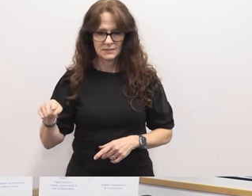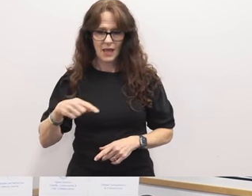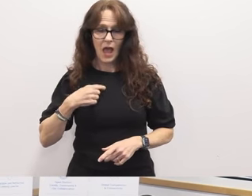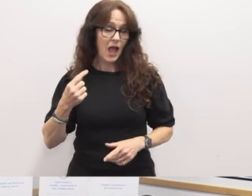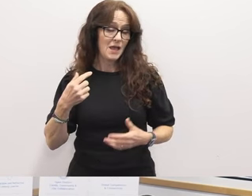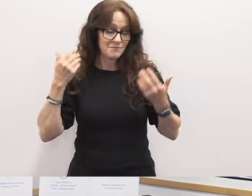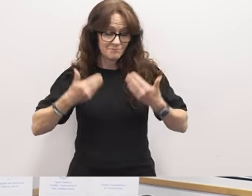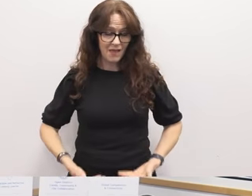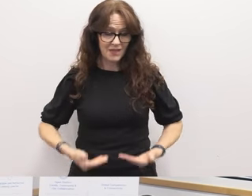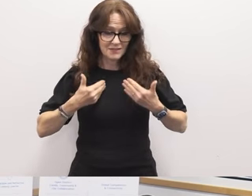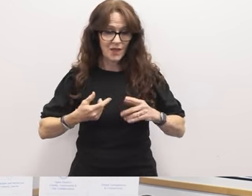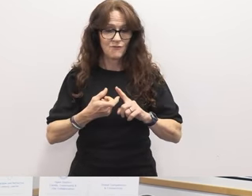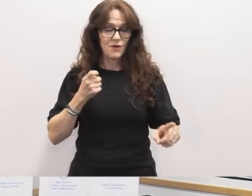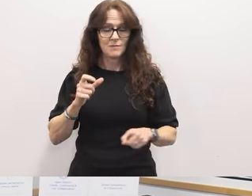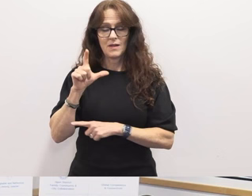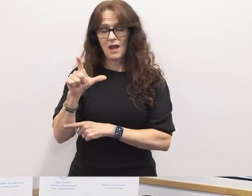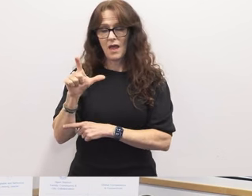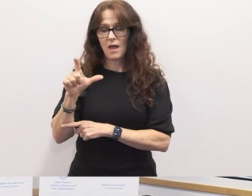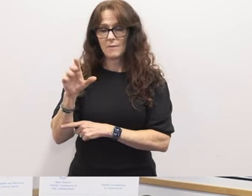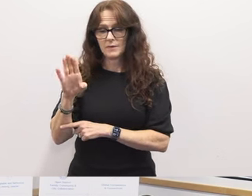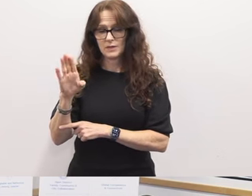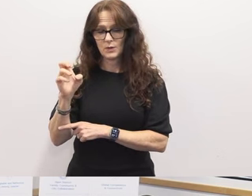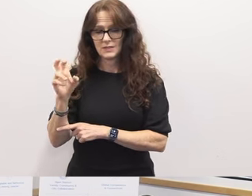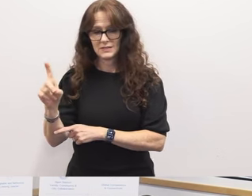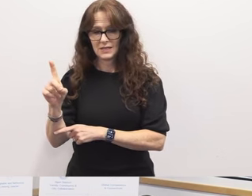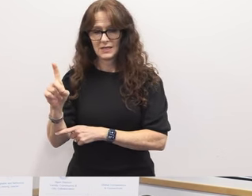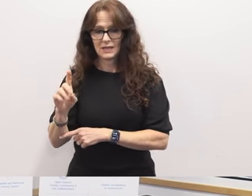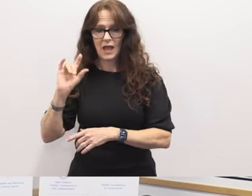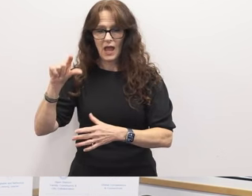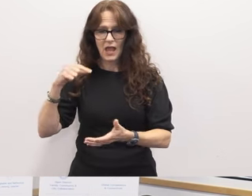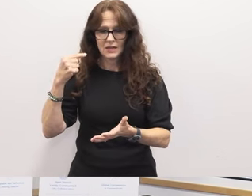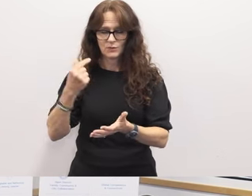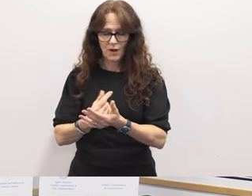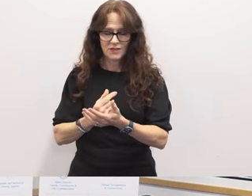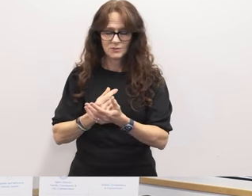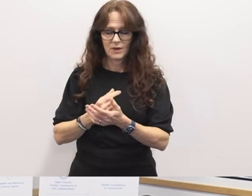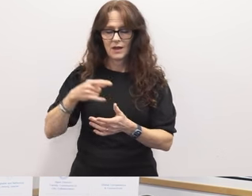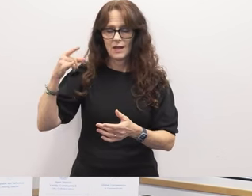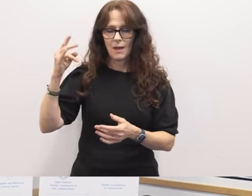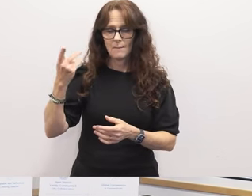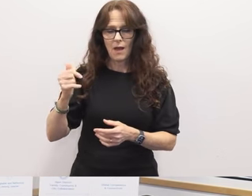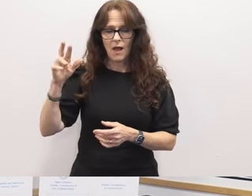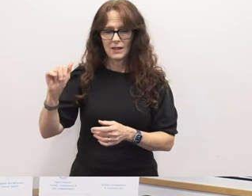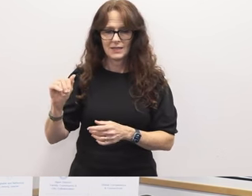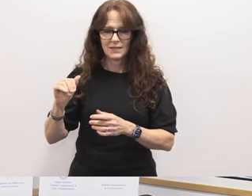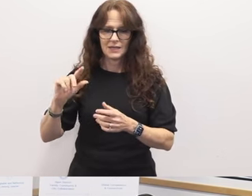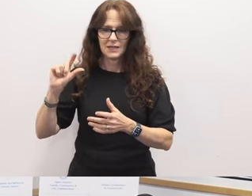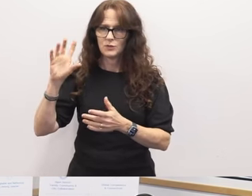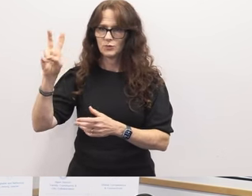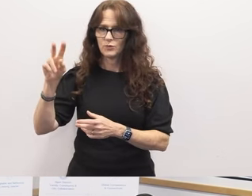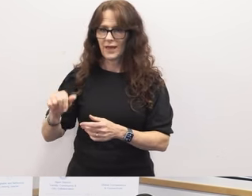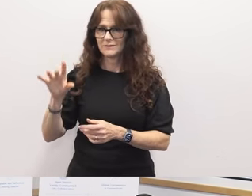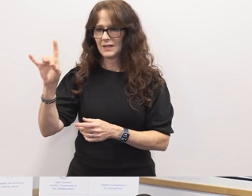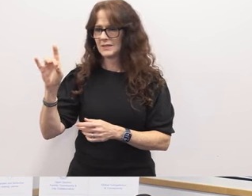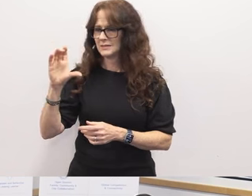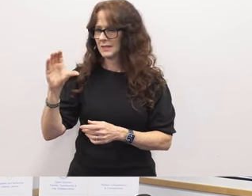I graduated from Long Beach Poly in 2008 CIC. And these last two years I've had the privilege